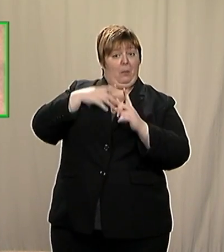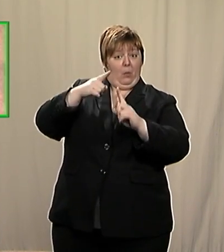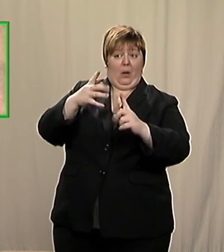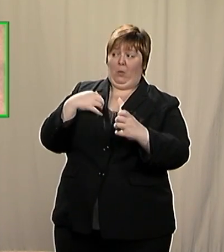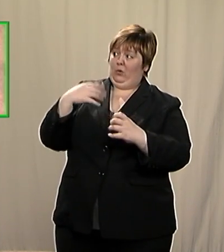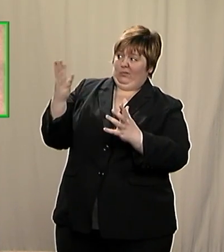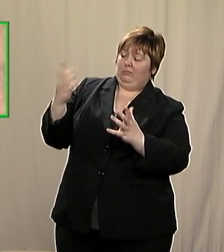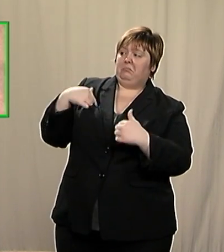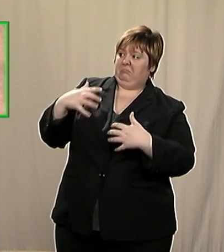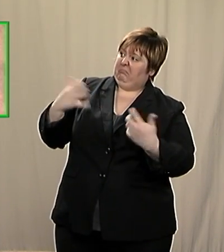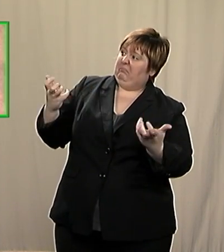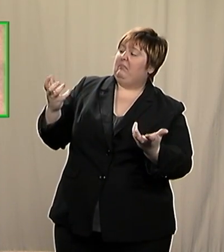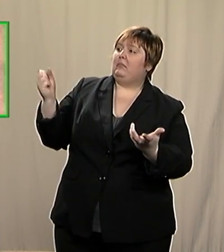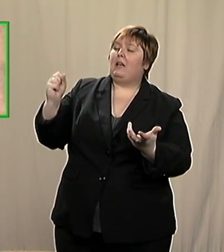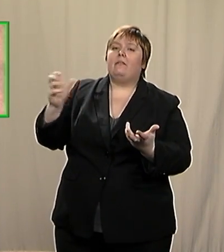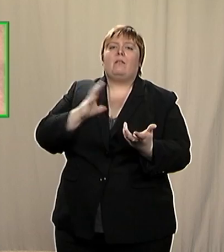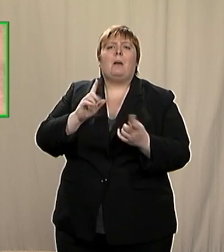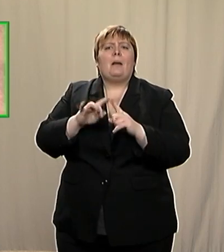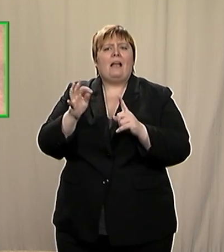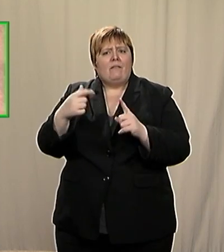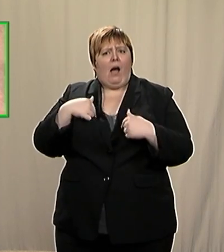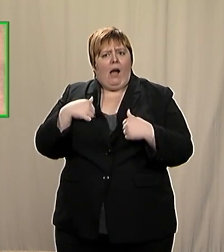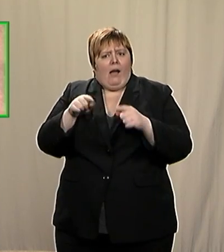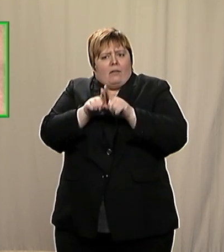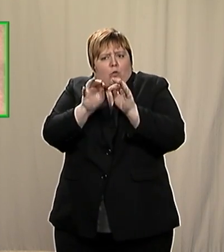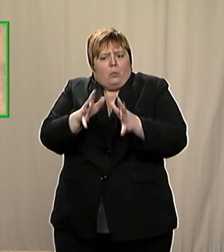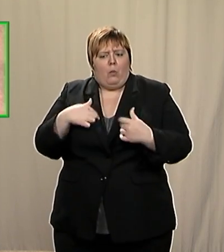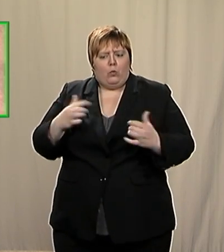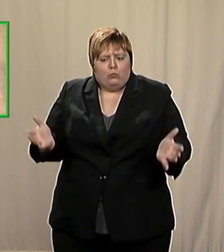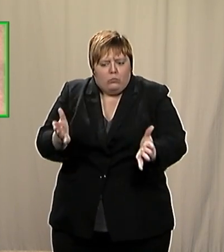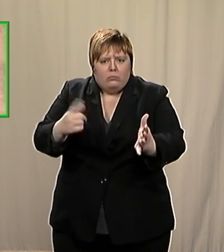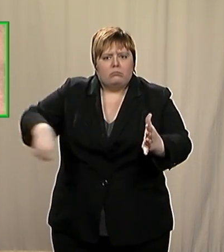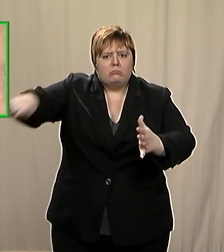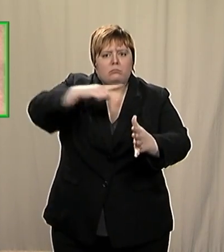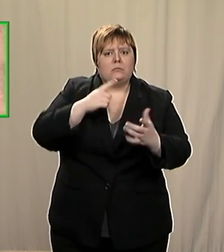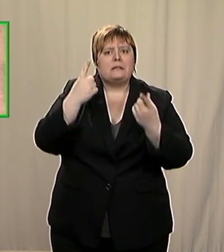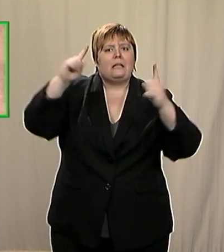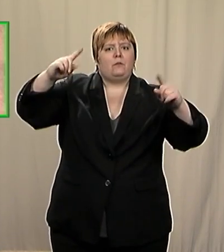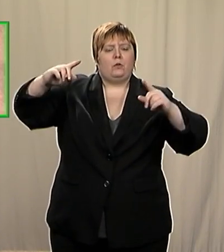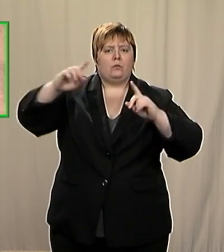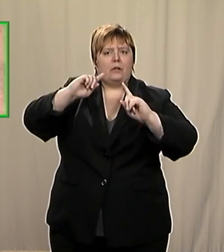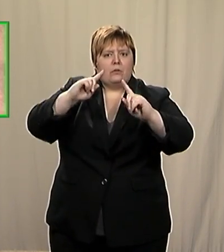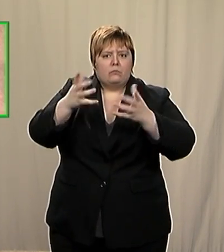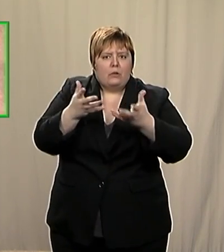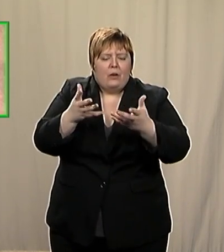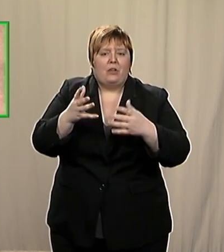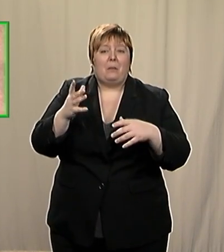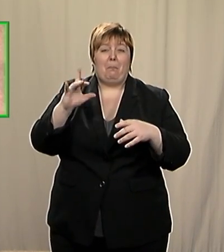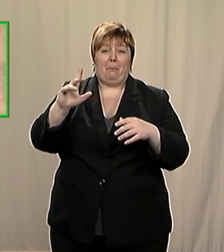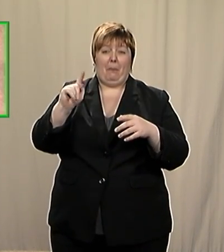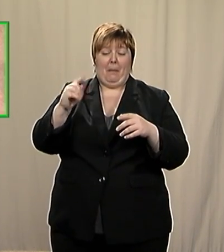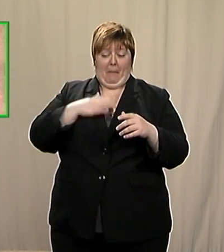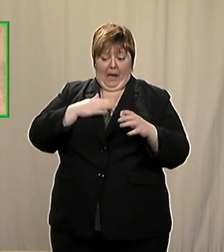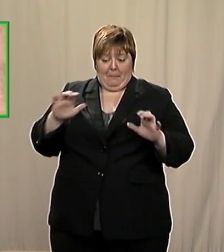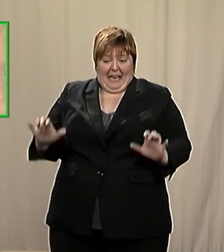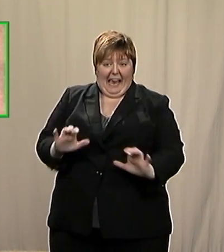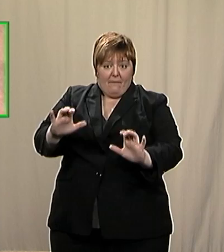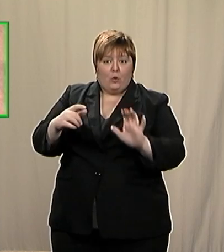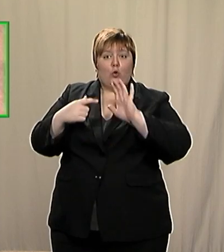But if we're trying to facilitate successful interaction, but our behaviors are those that signal negative interaction, that's not going to allow these participants to align